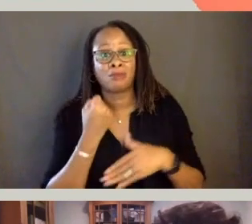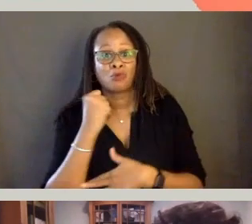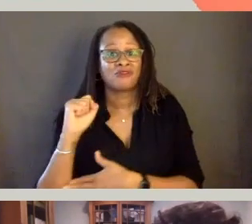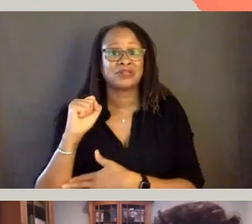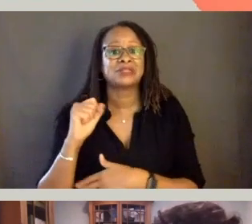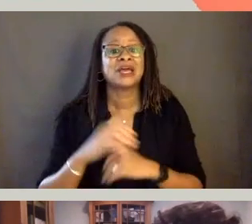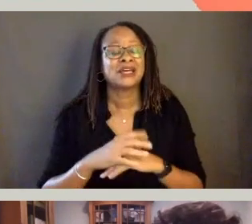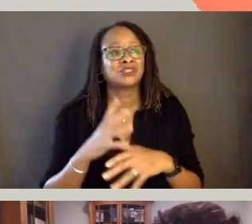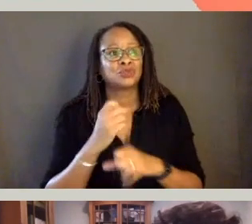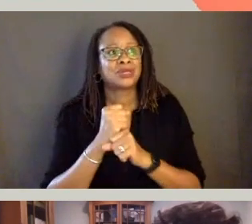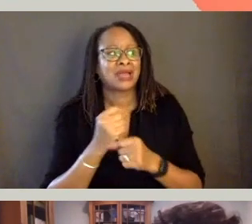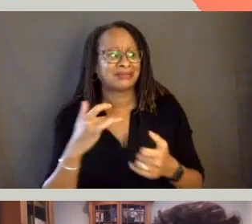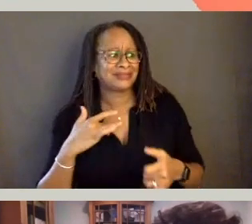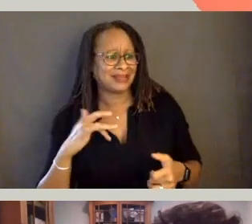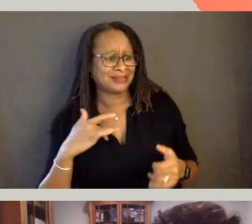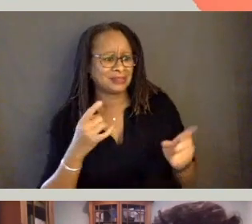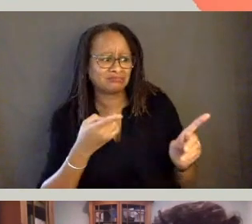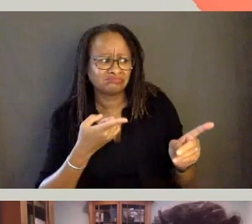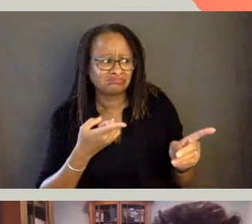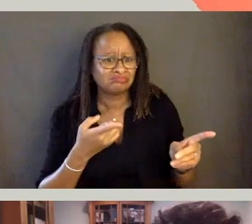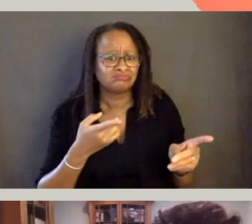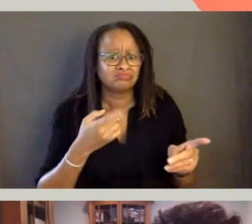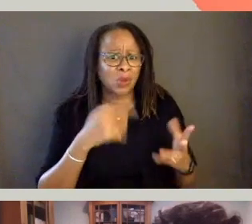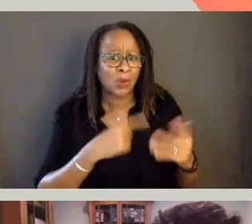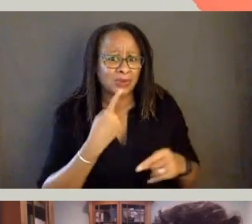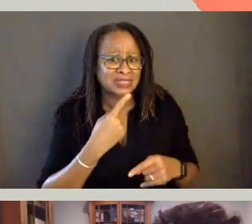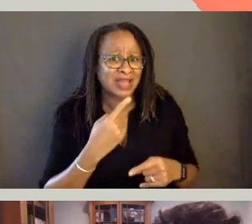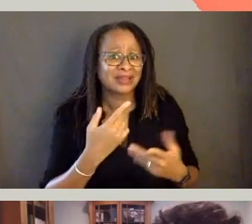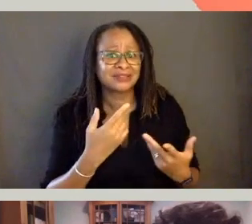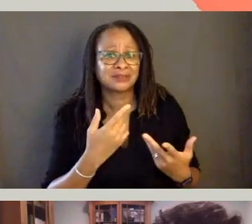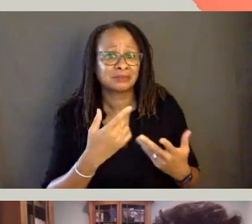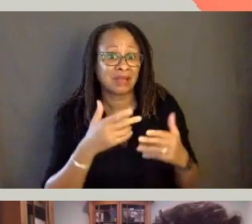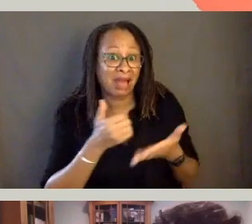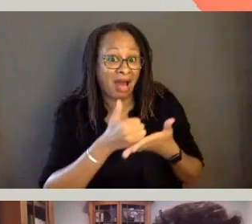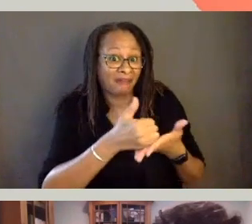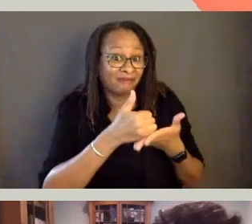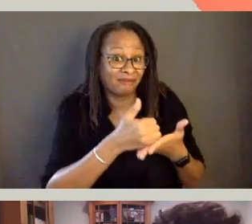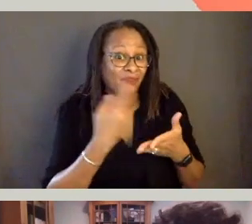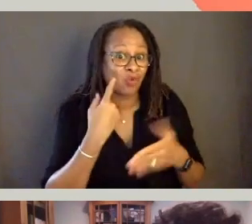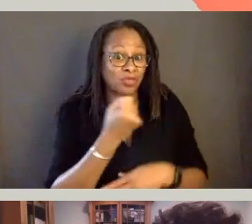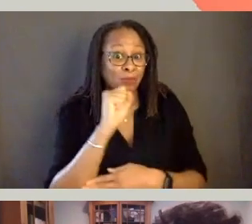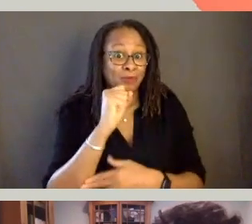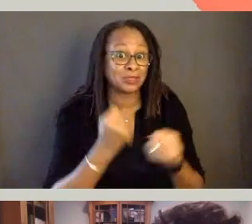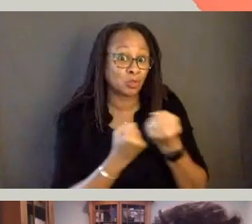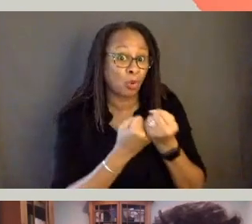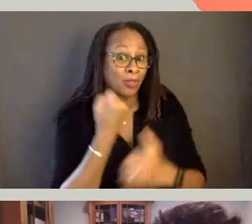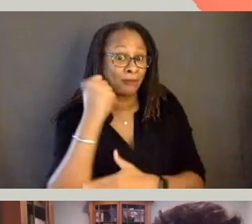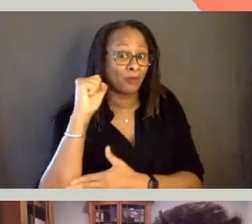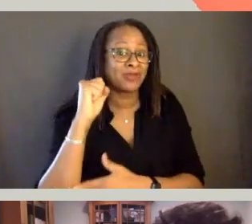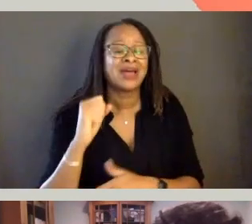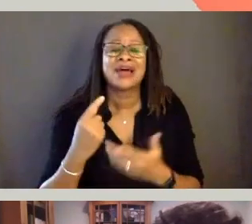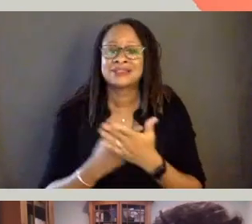whether what we're seeing is helpful for the movement. Of course, I think sometimes advocates,